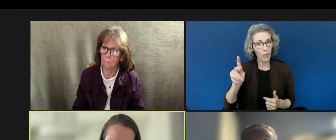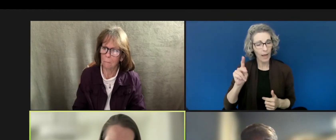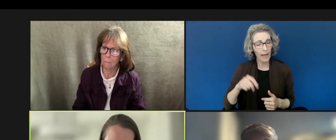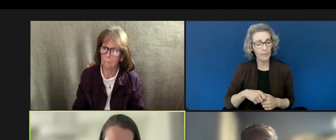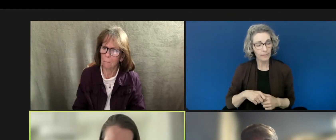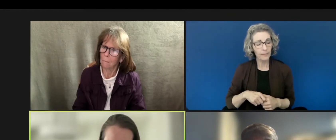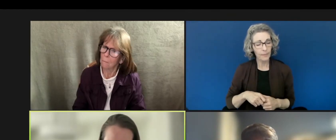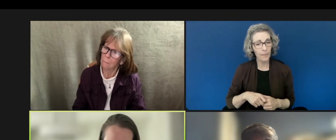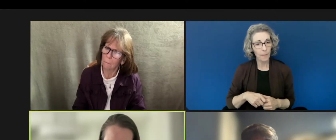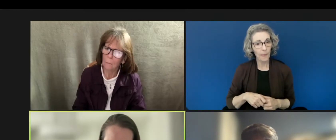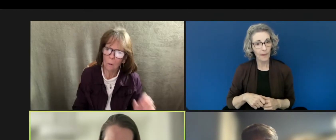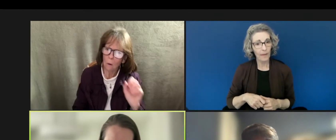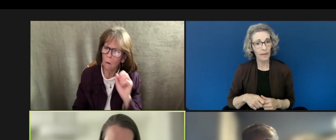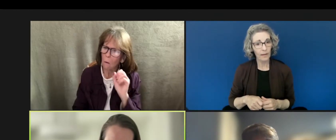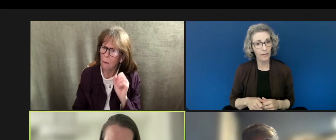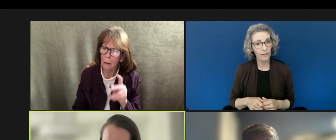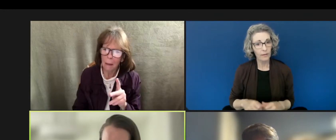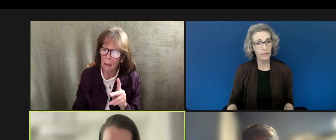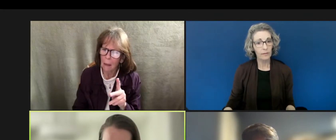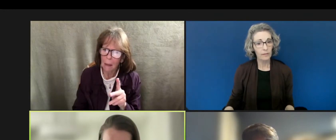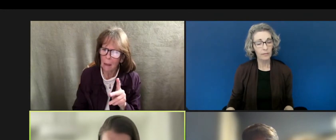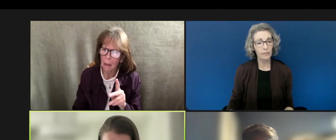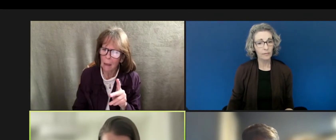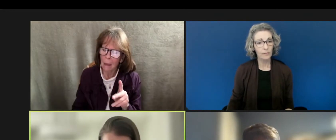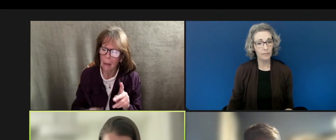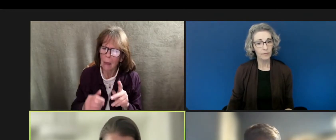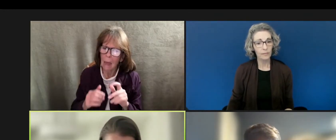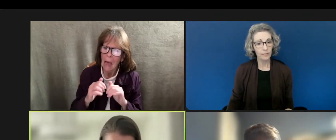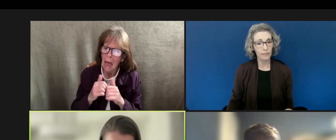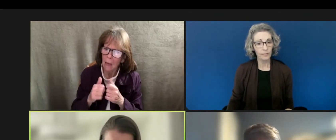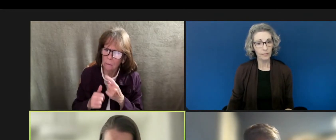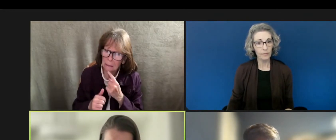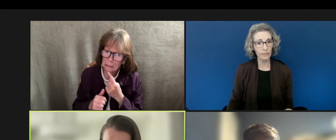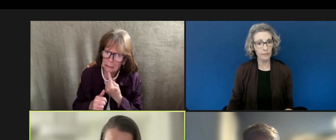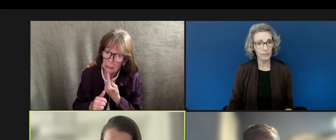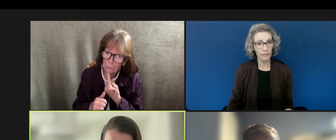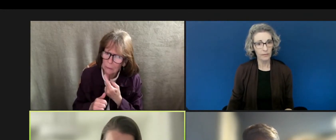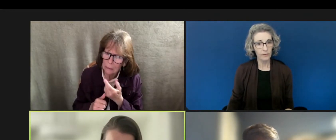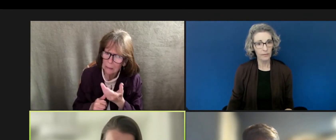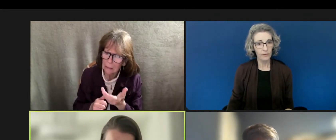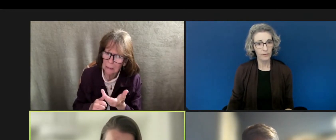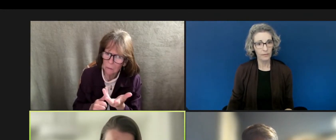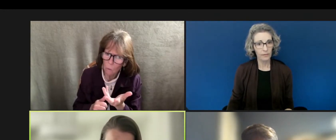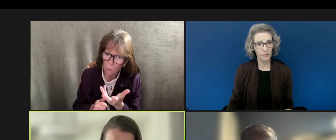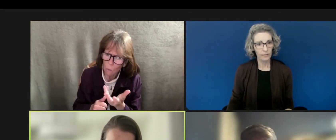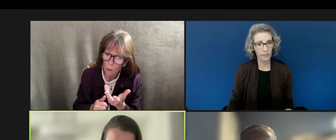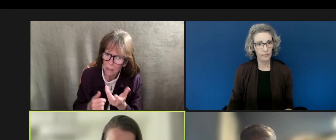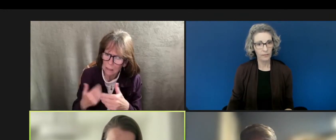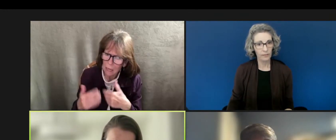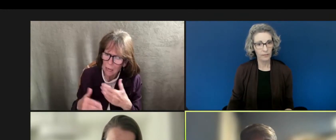Okay, so how serious is this thing, what's going on?